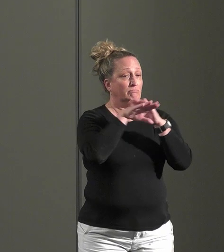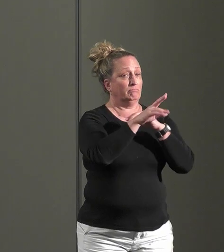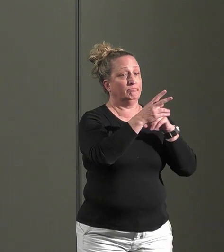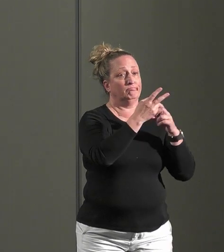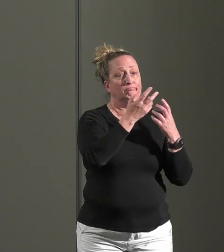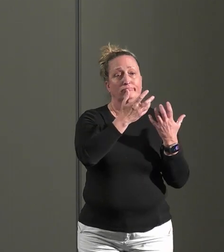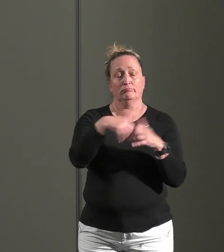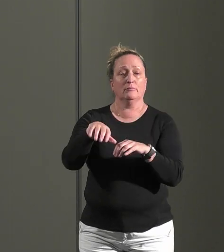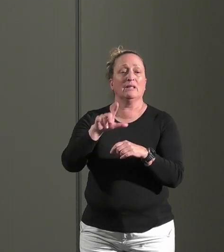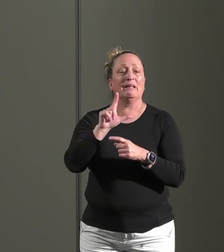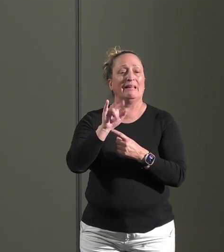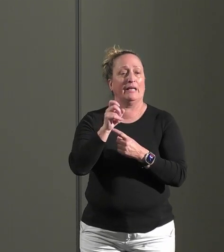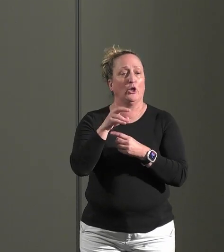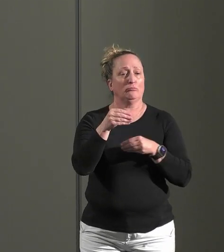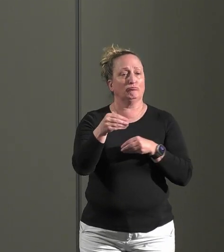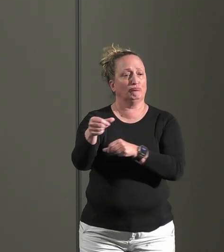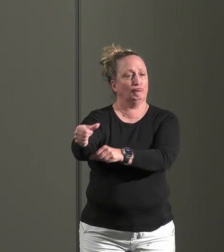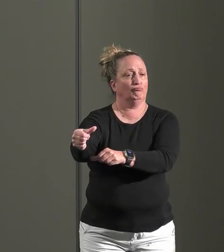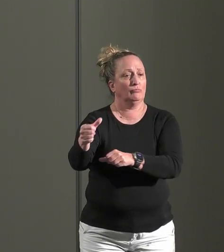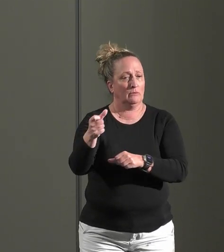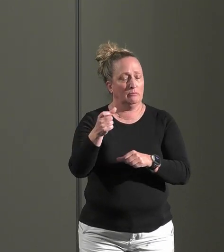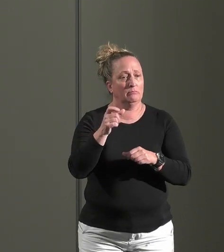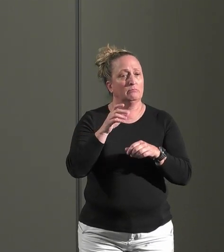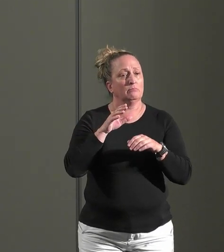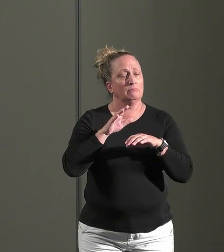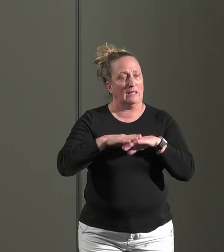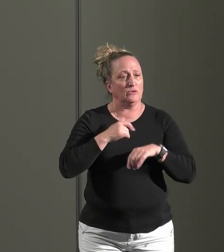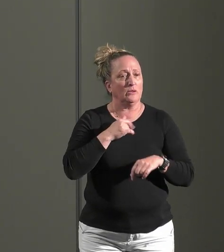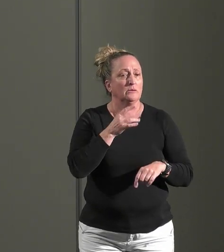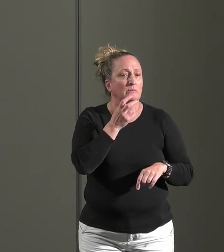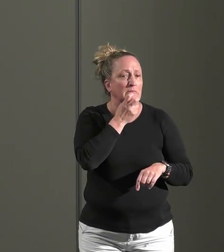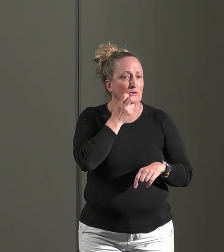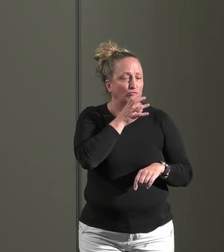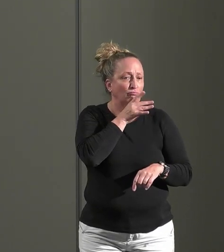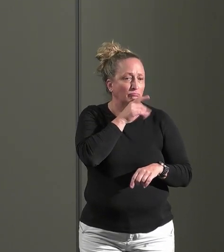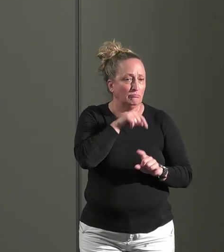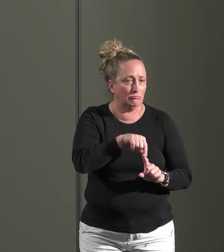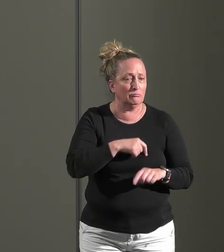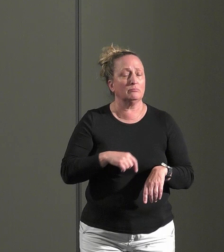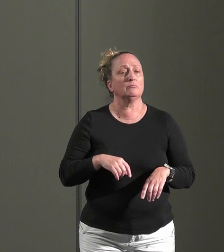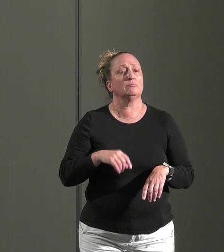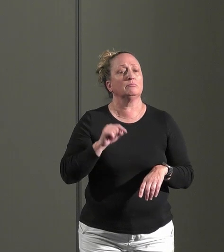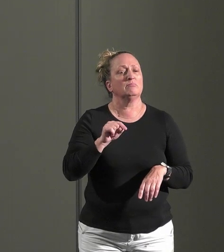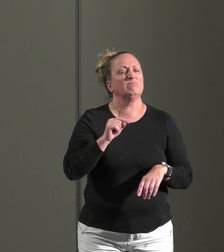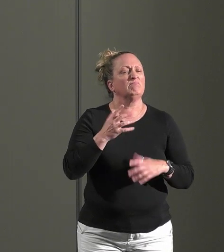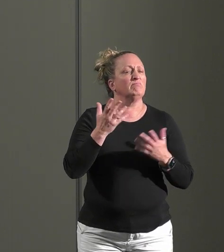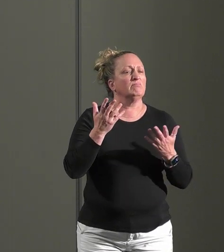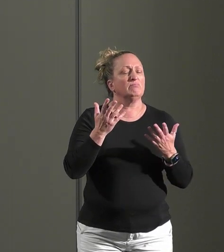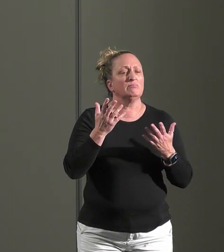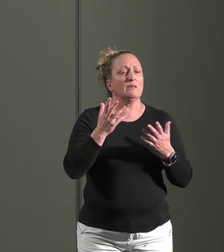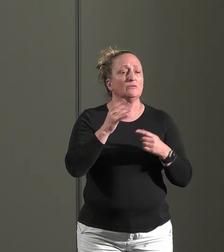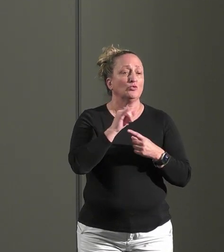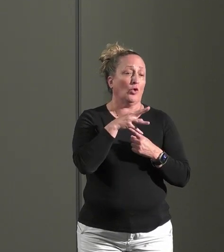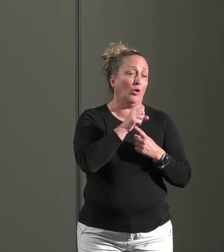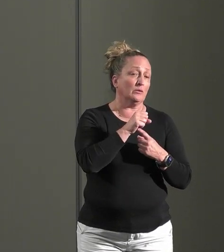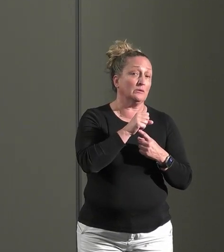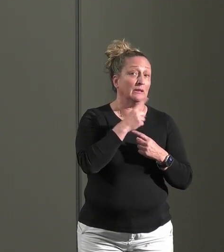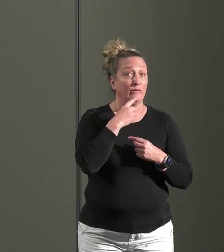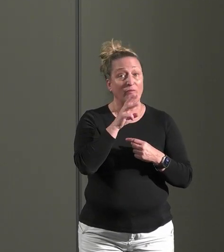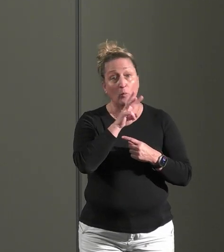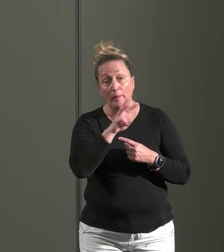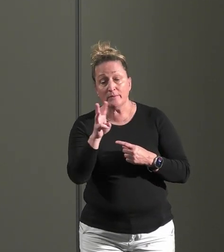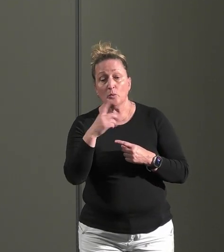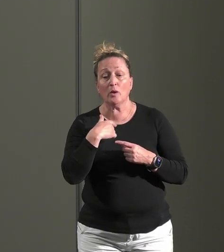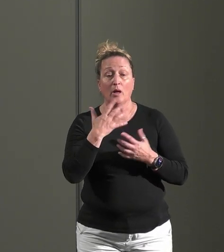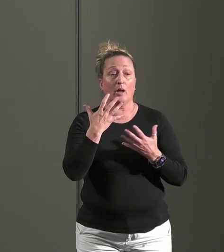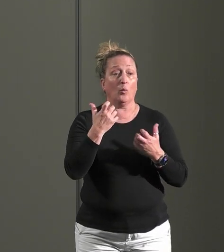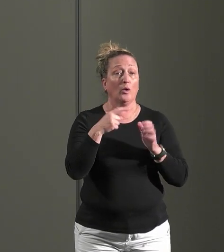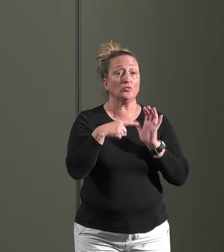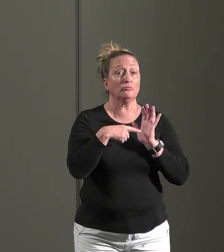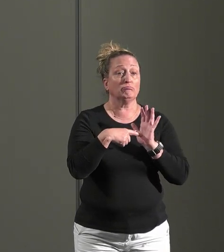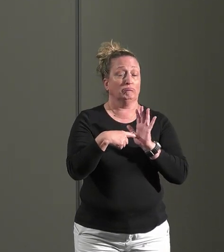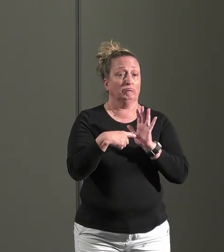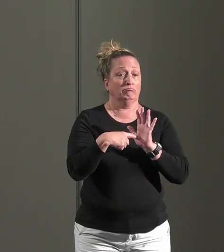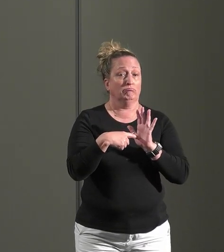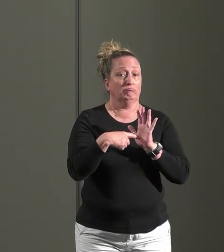output based on speech. This is the beginning of JAWS you have a website I like to let it read out